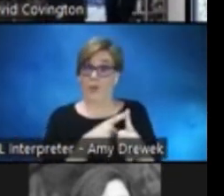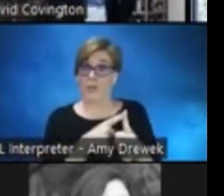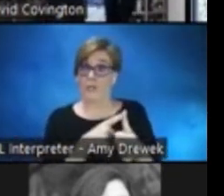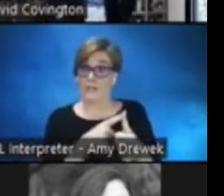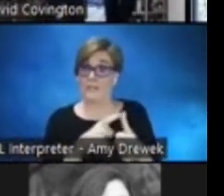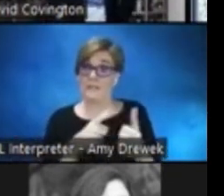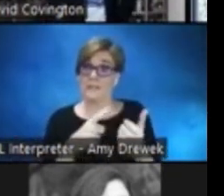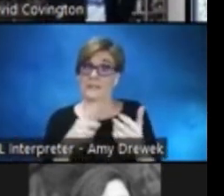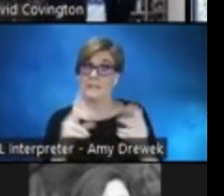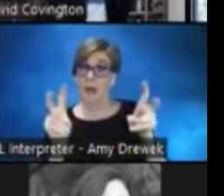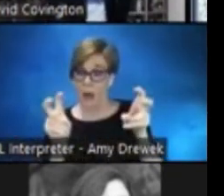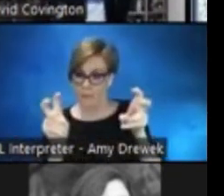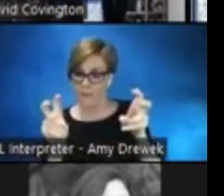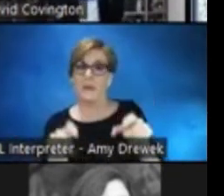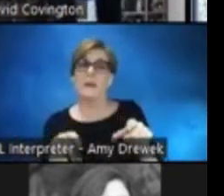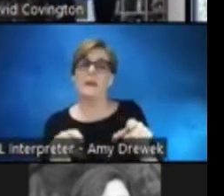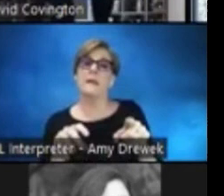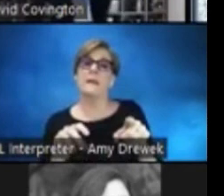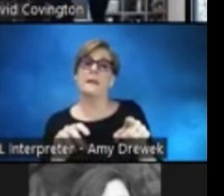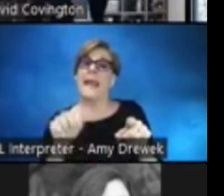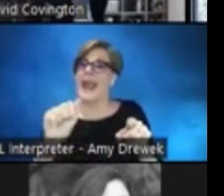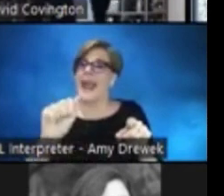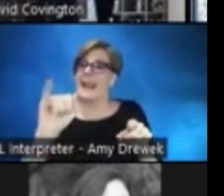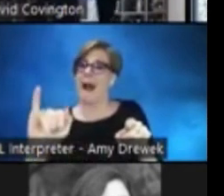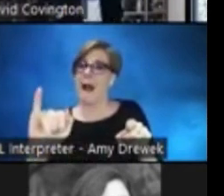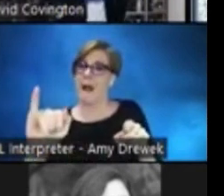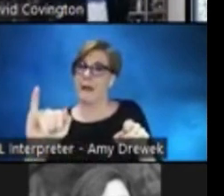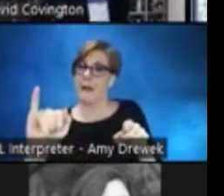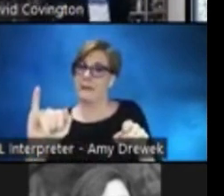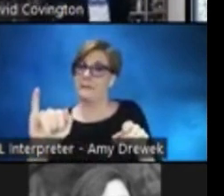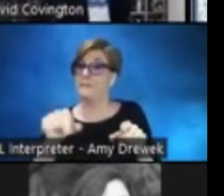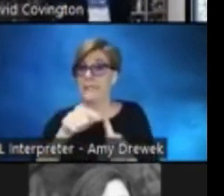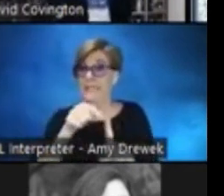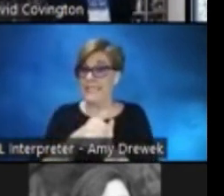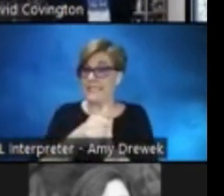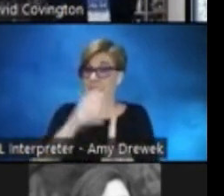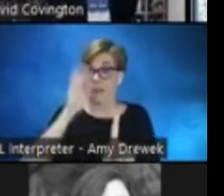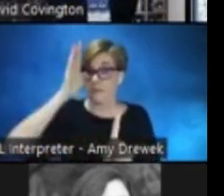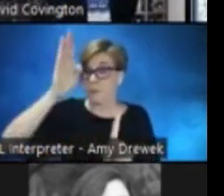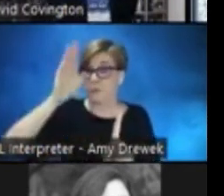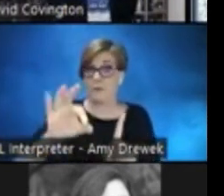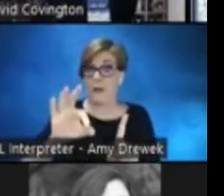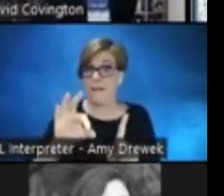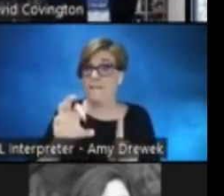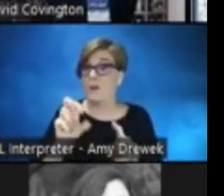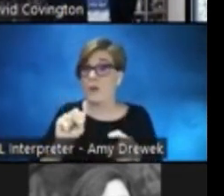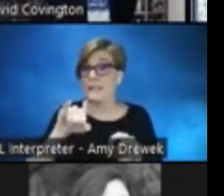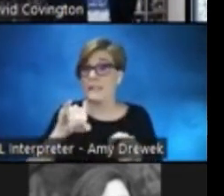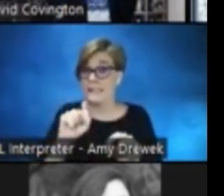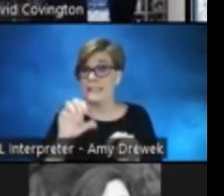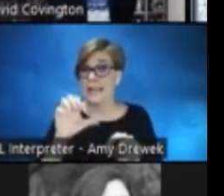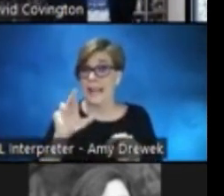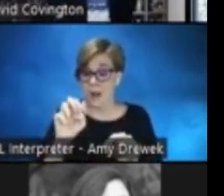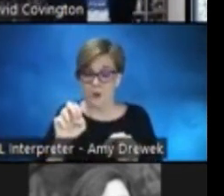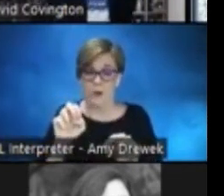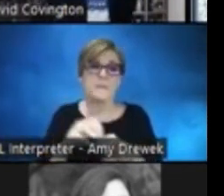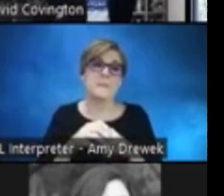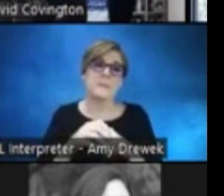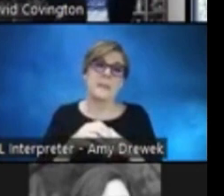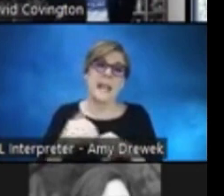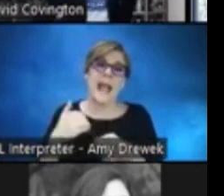DAVE ATKINS, THE CEO OF A AI COMPANY, IS TAKING AFFIRMATIVE